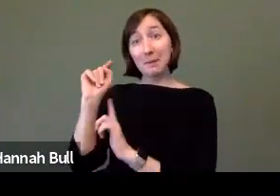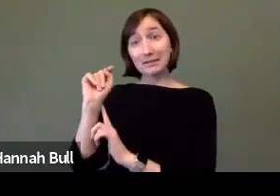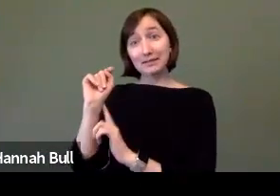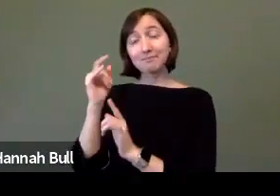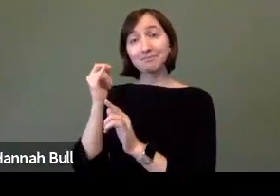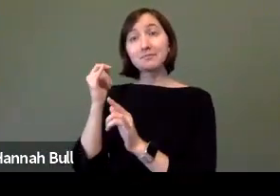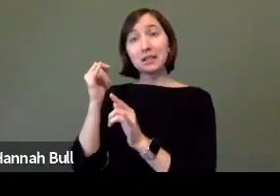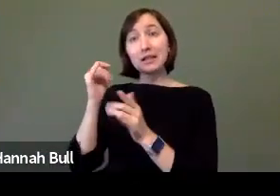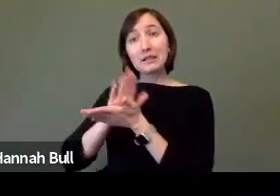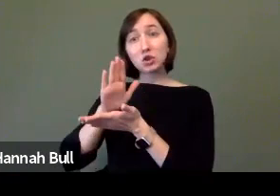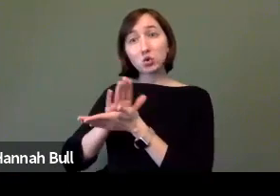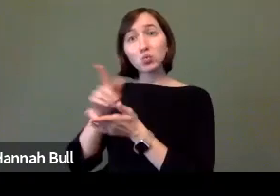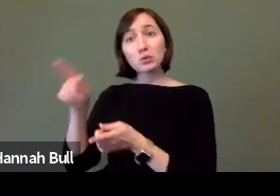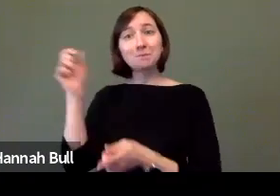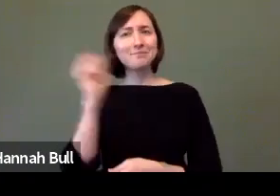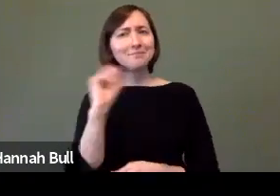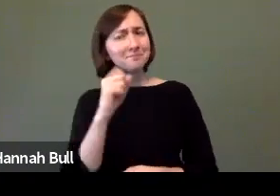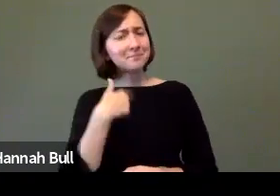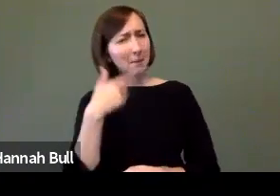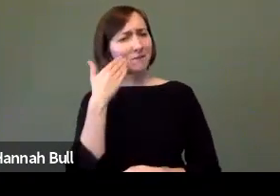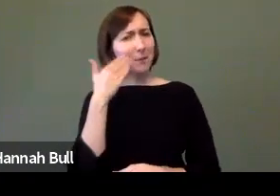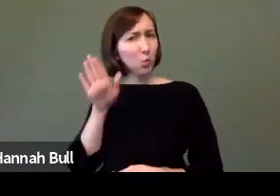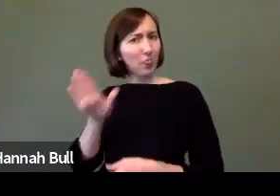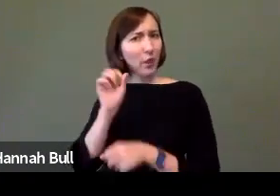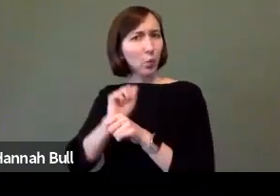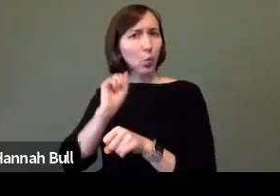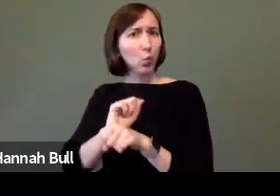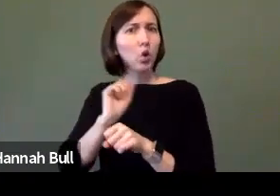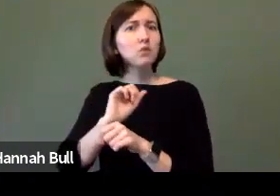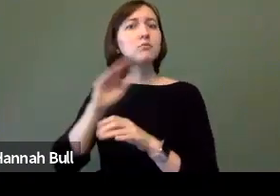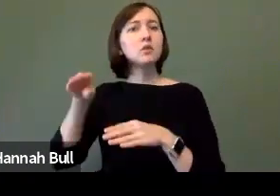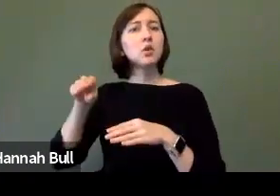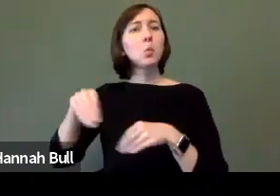They provide support to folks who are in recovery